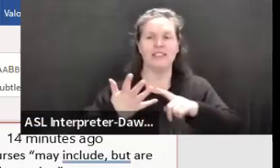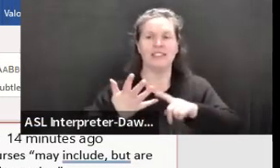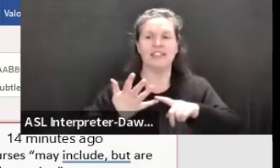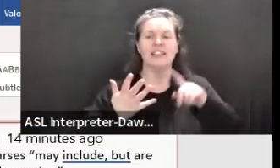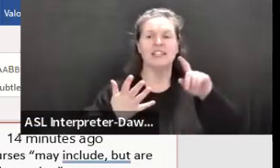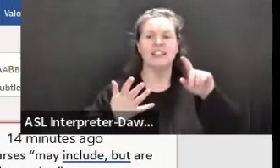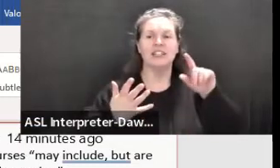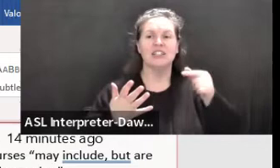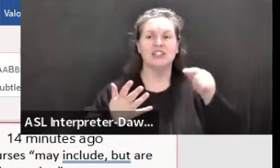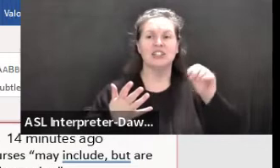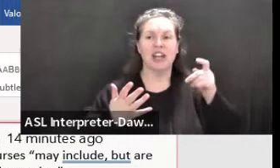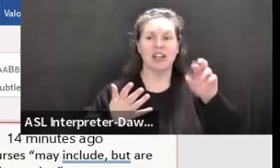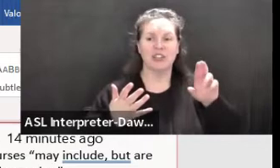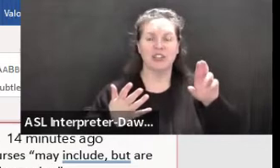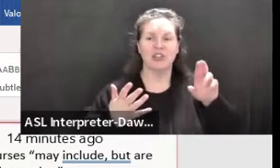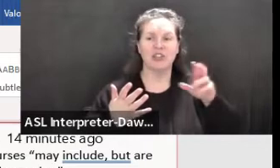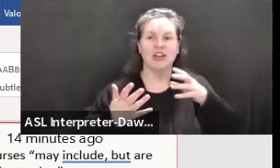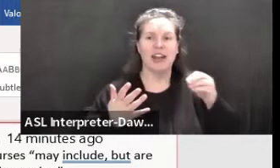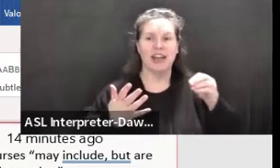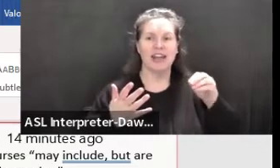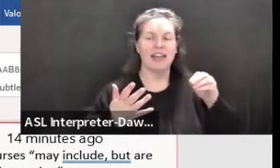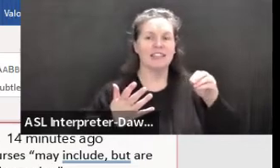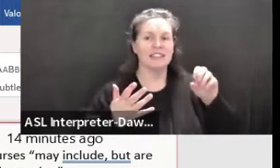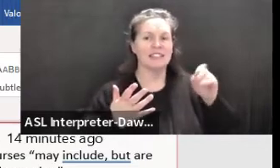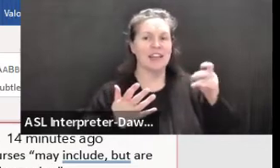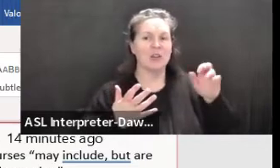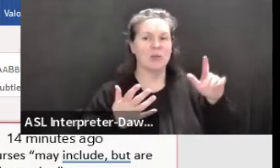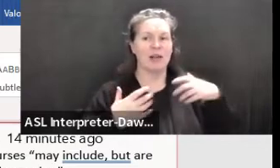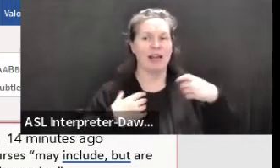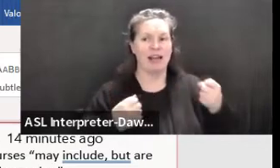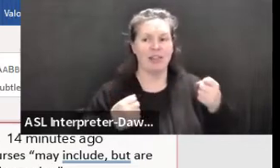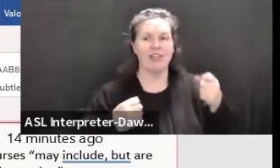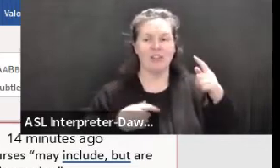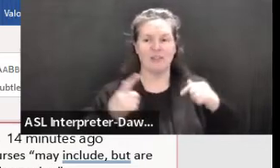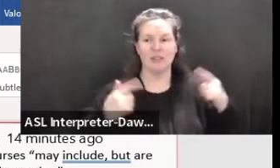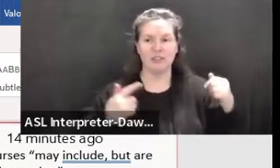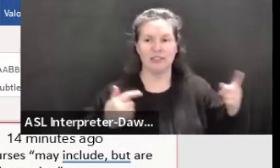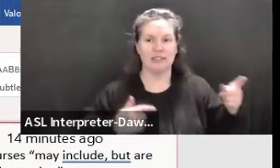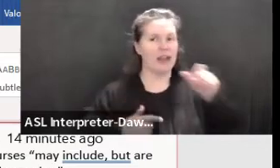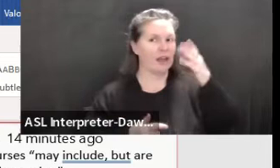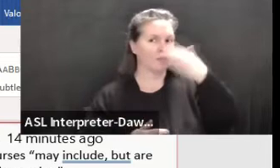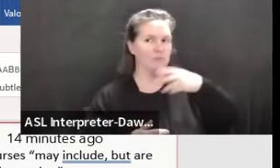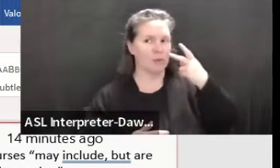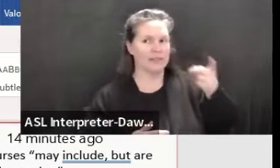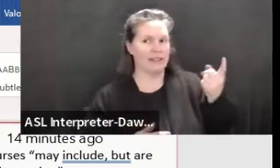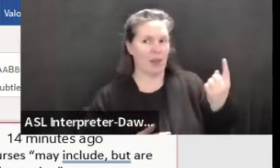which I also don't see here. So those are the five key content areas that we are doing 90 minute modules on